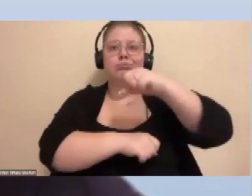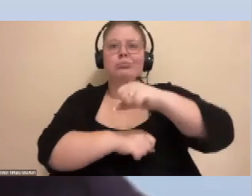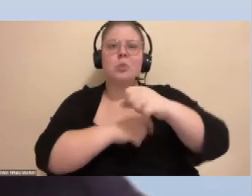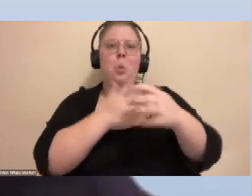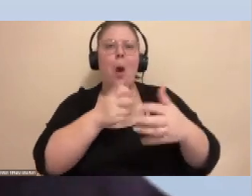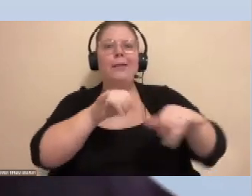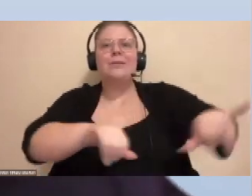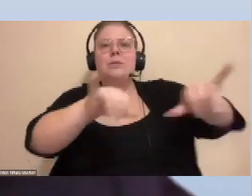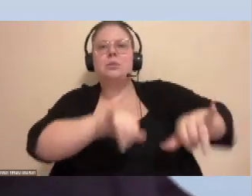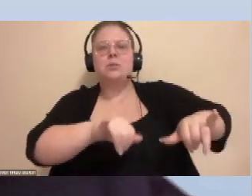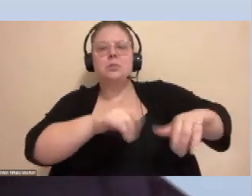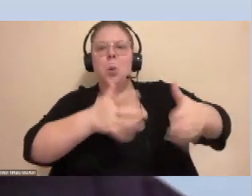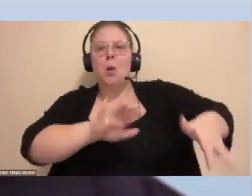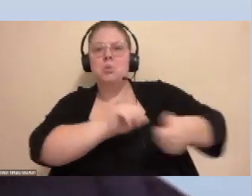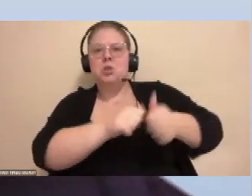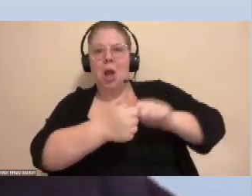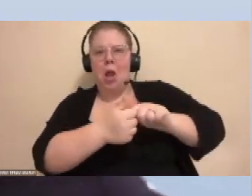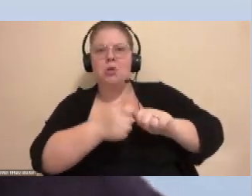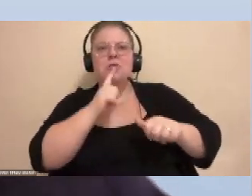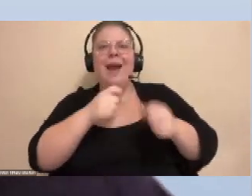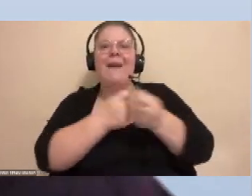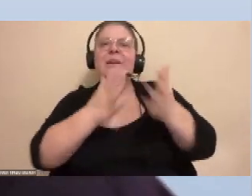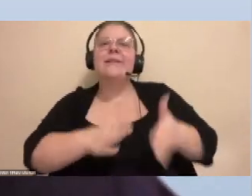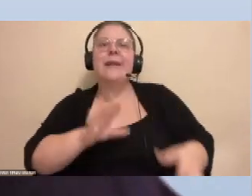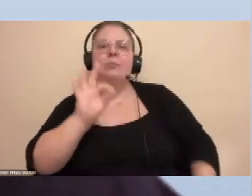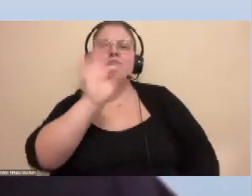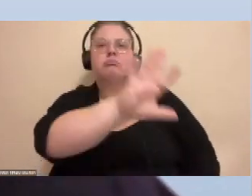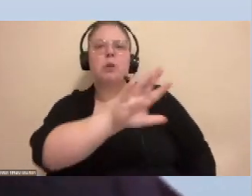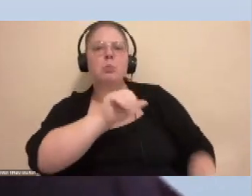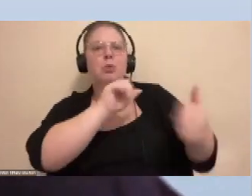And I'm speaking with someone who has faced that kind of argument